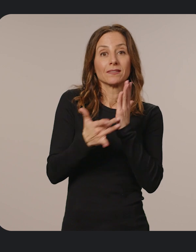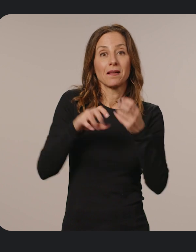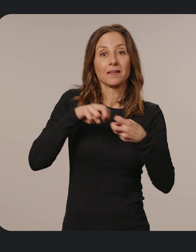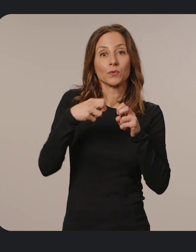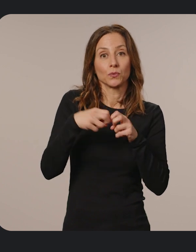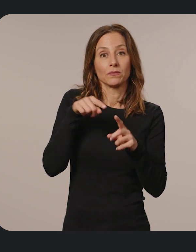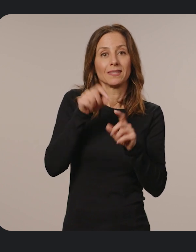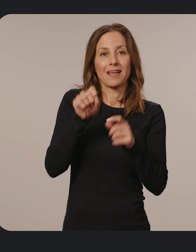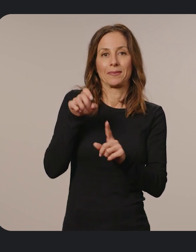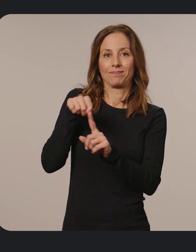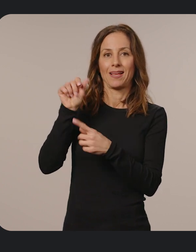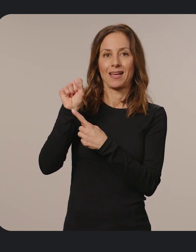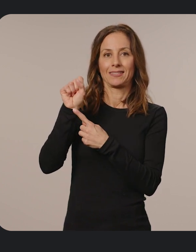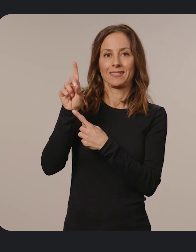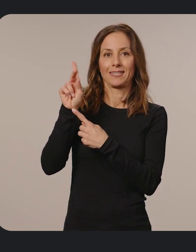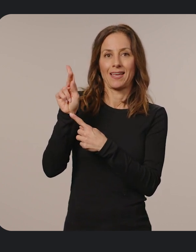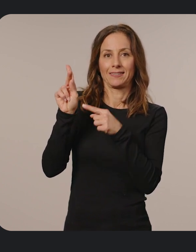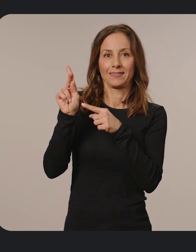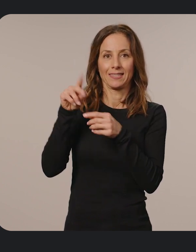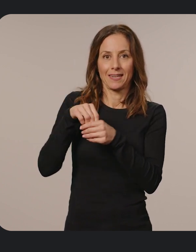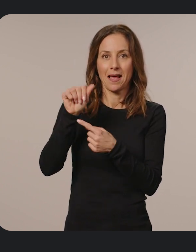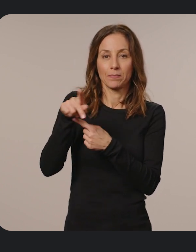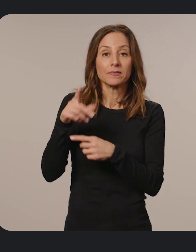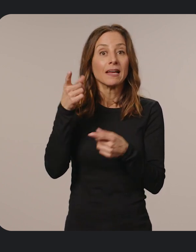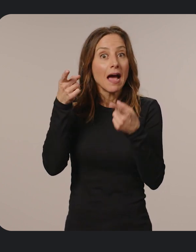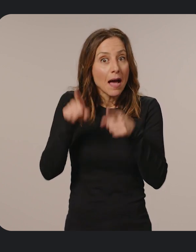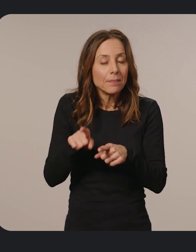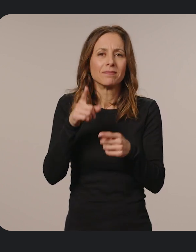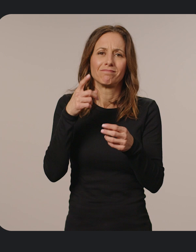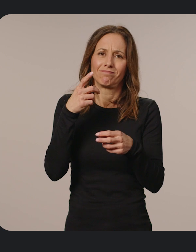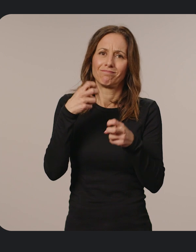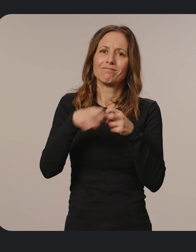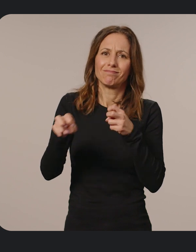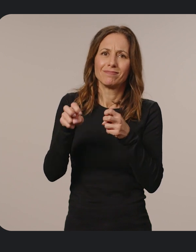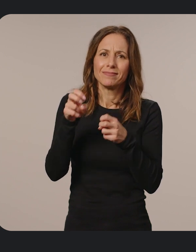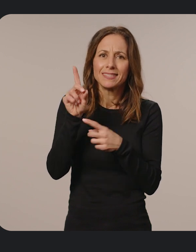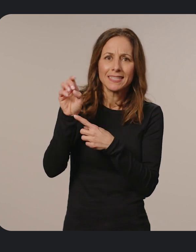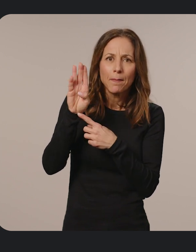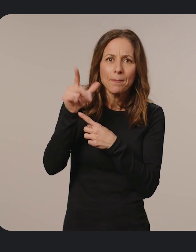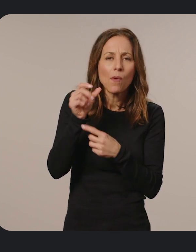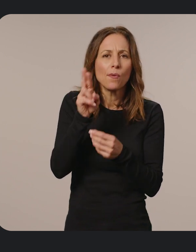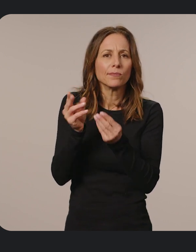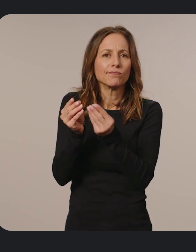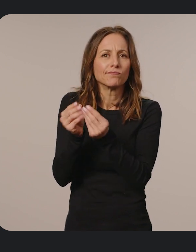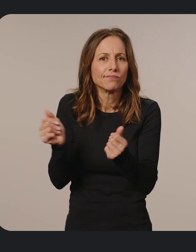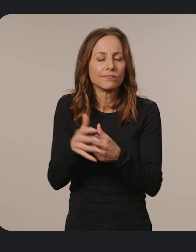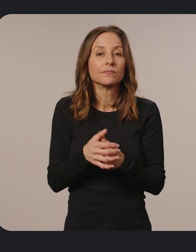One cause of technical issues in apps can be SDKs. When this happens, it's often difficult to debug and resolve